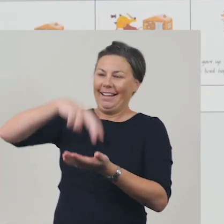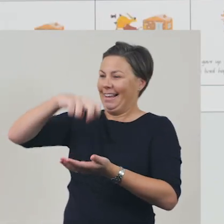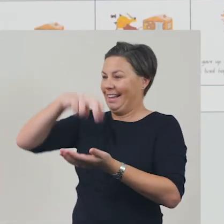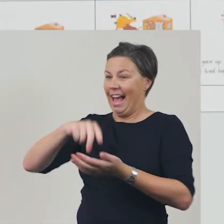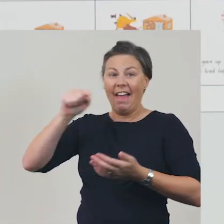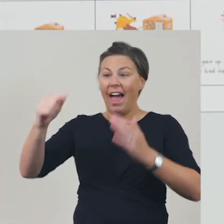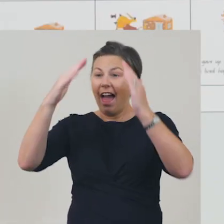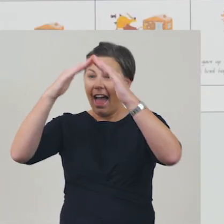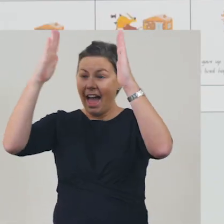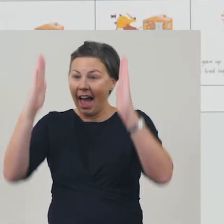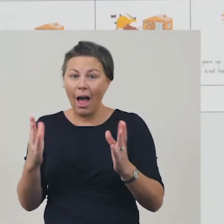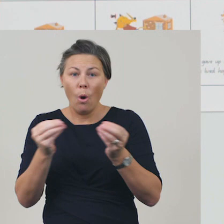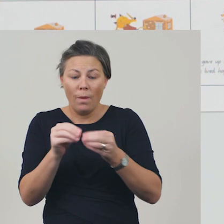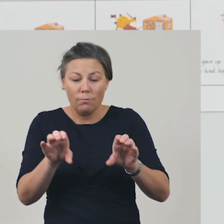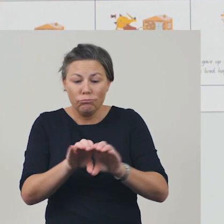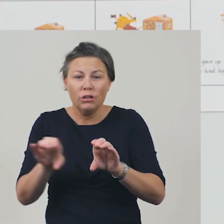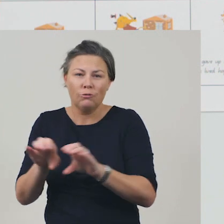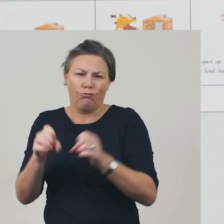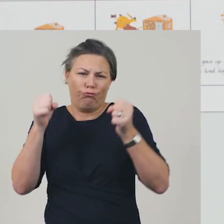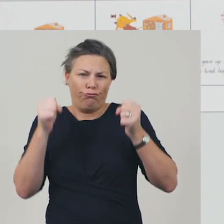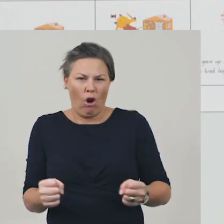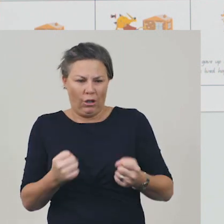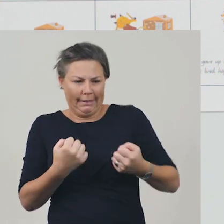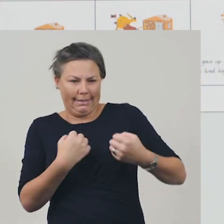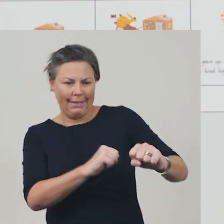that it had kept them safe from the wolf.